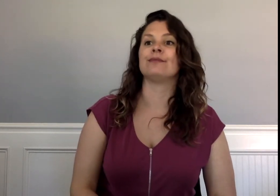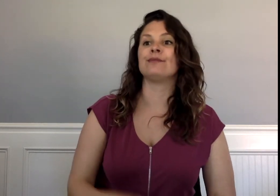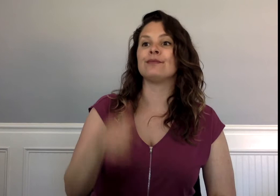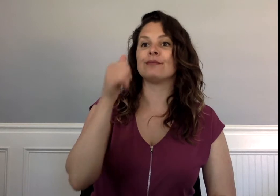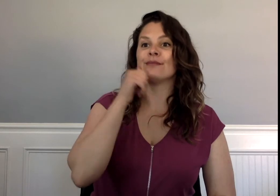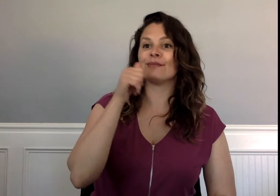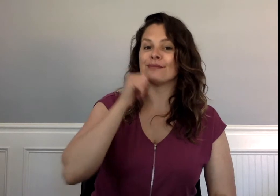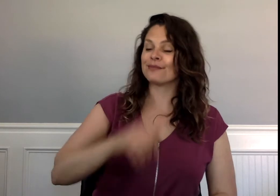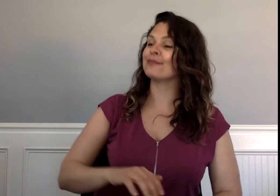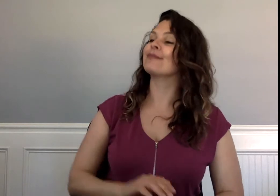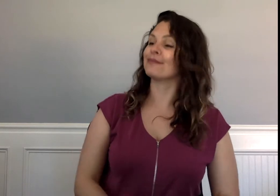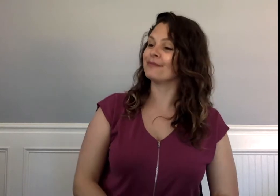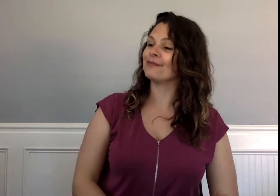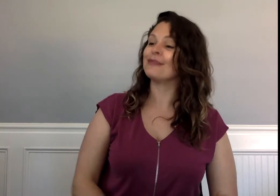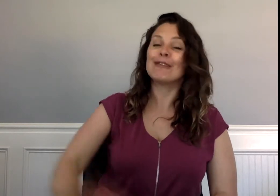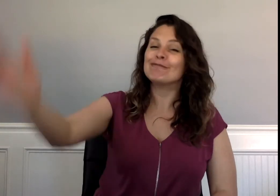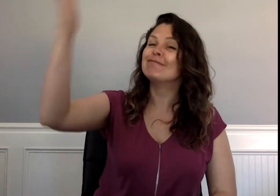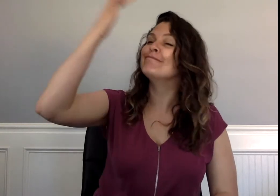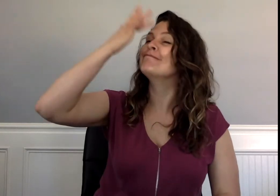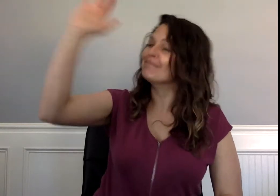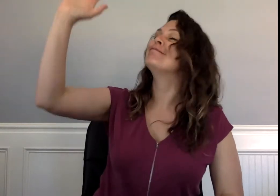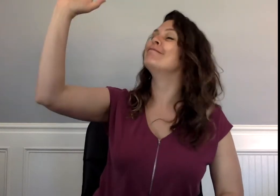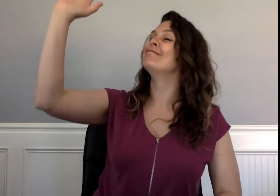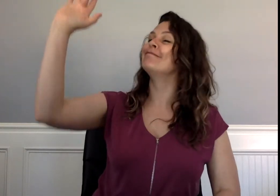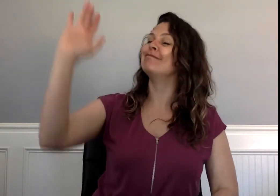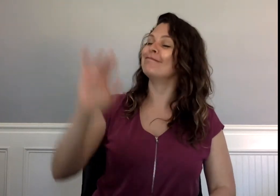The girl signed "Genius!"